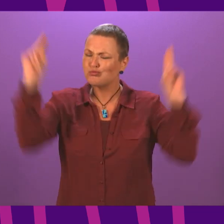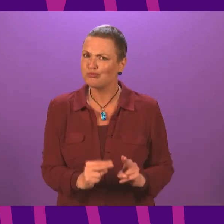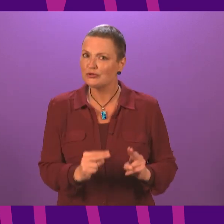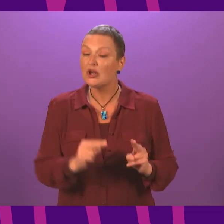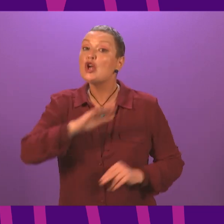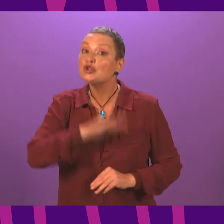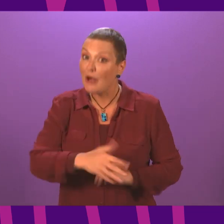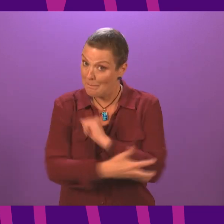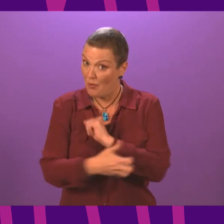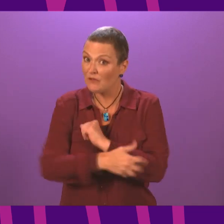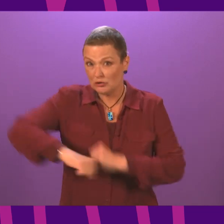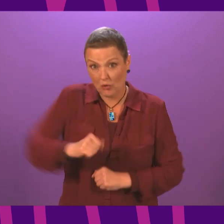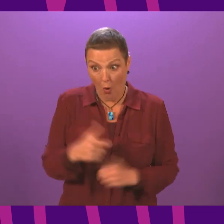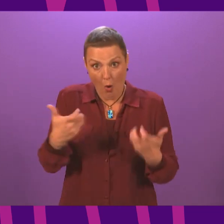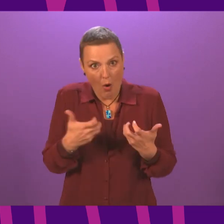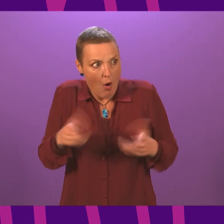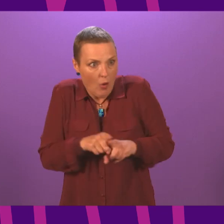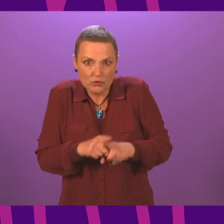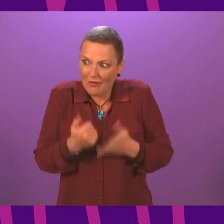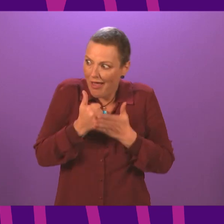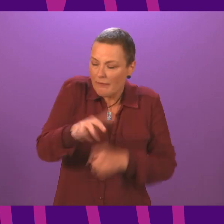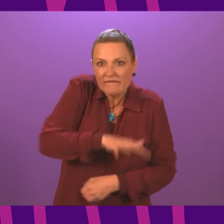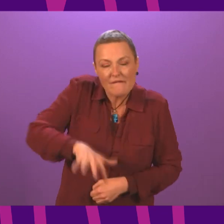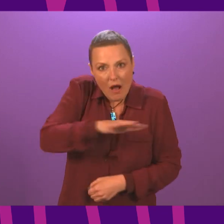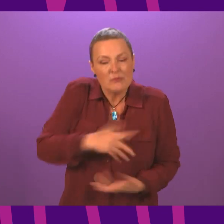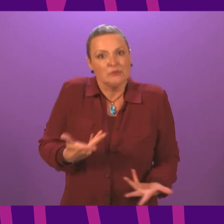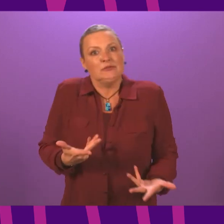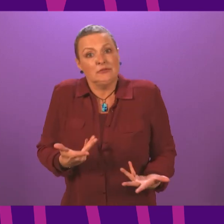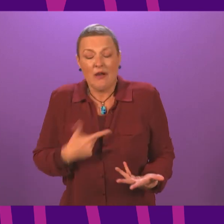hard-pressed families who are affected by the pandemic. I am delighted that we have delivered